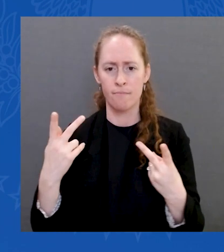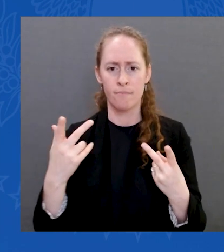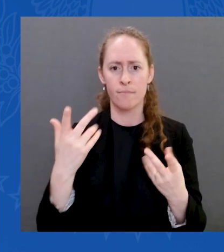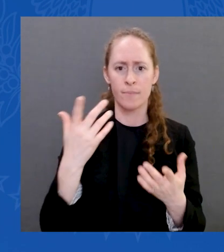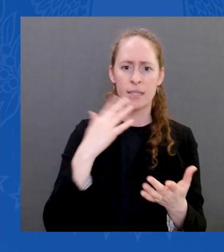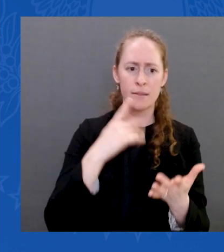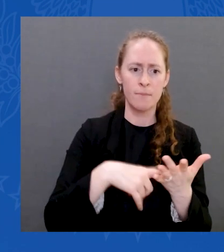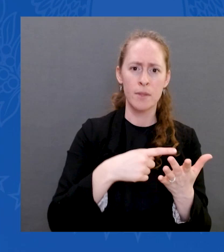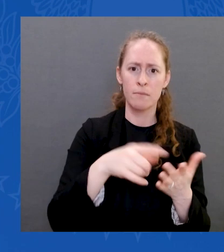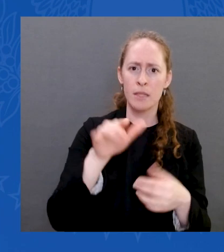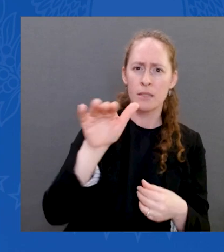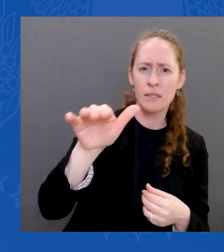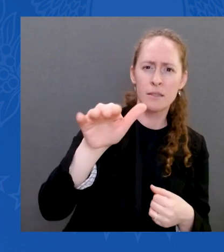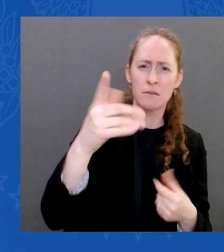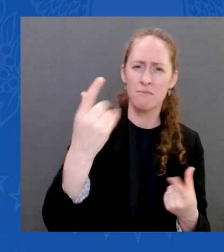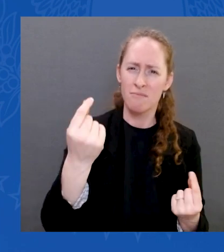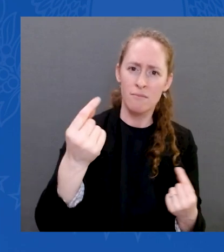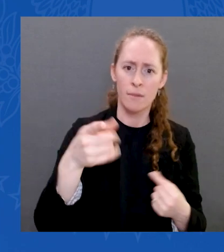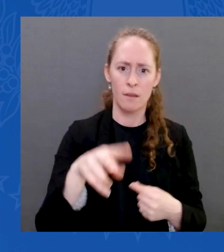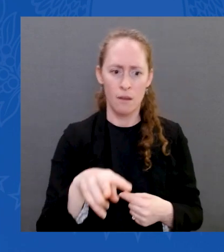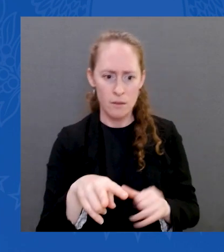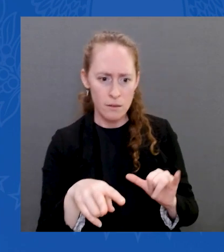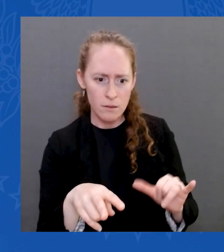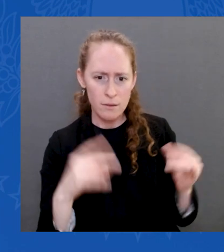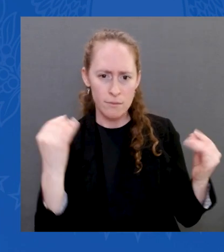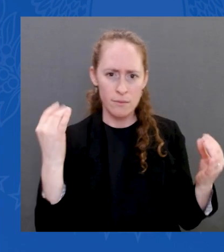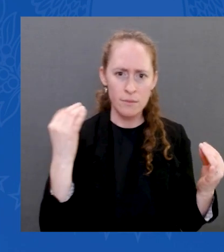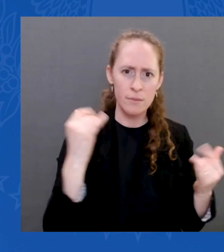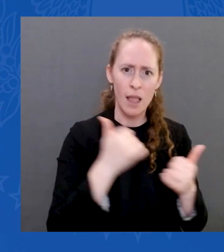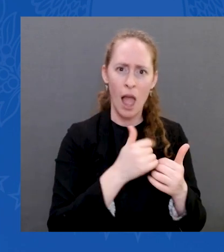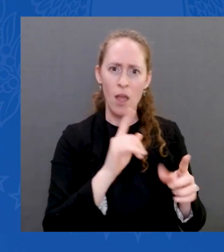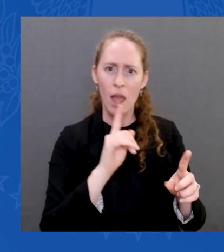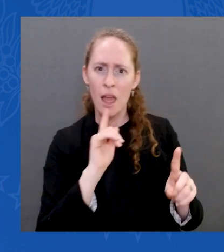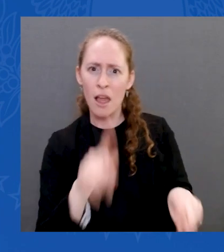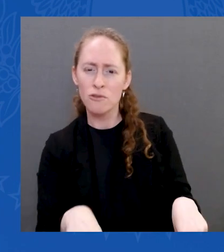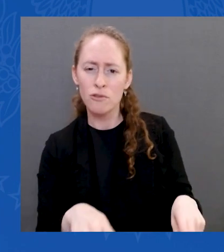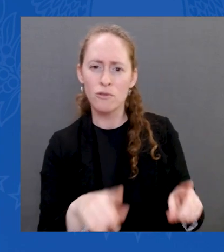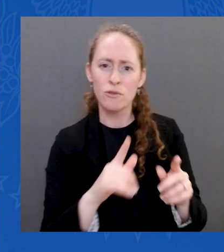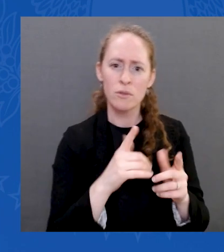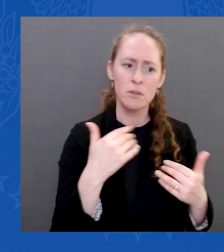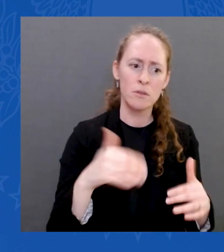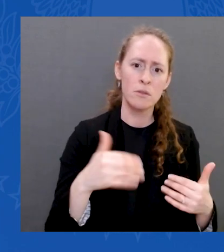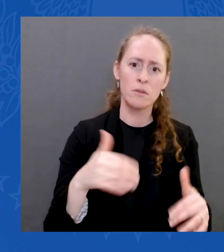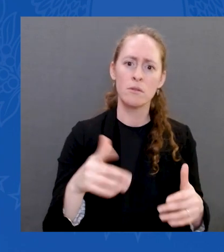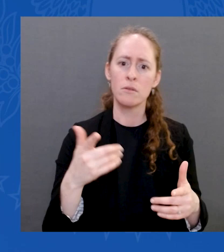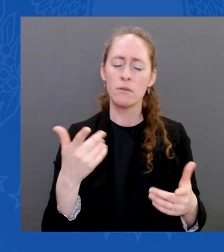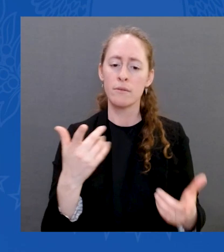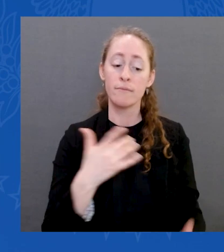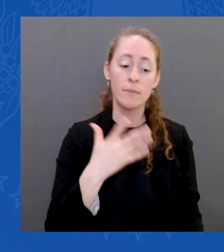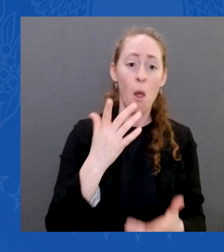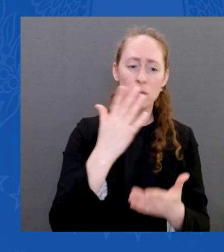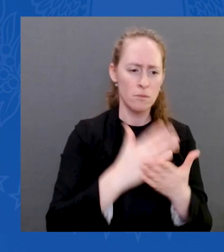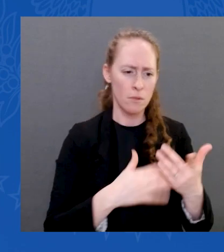and questions about how they're doing, how they're feeling. And you need help. You need social workers.